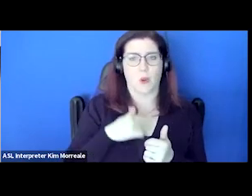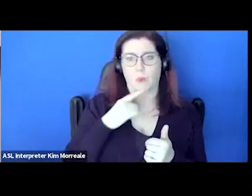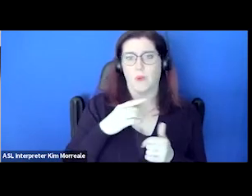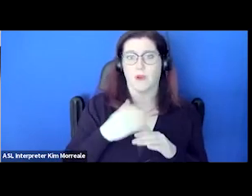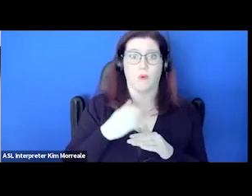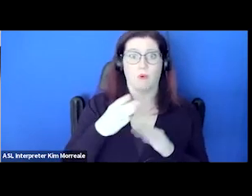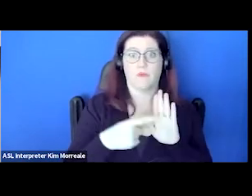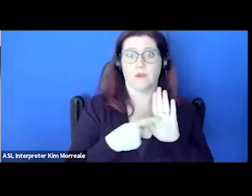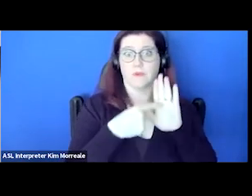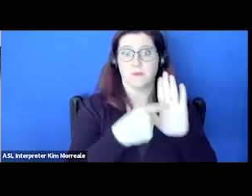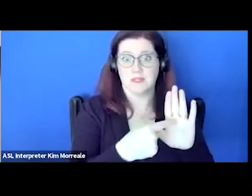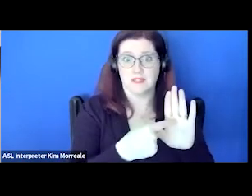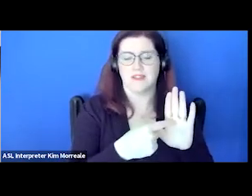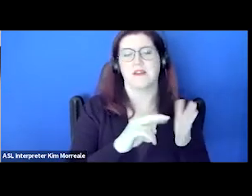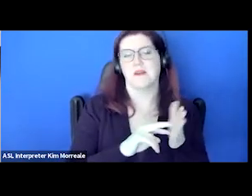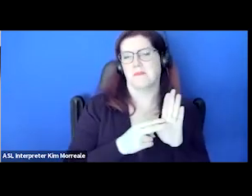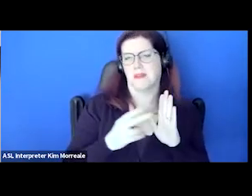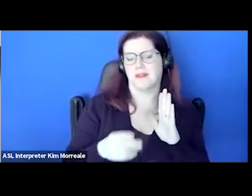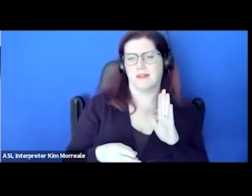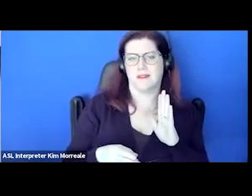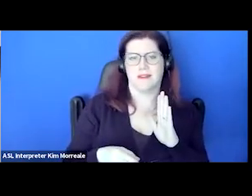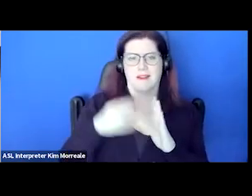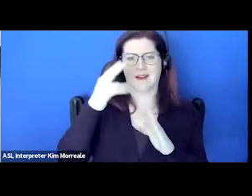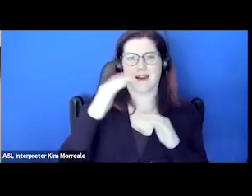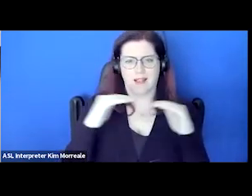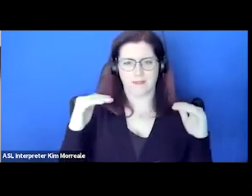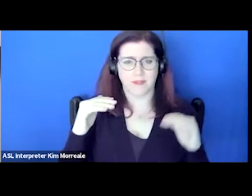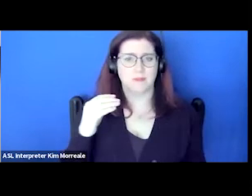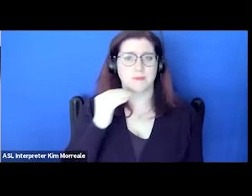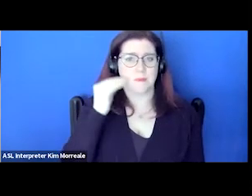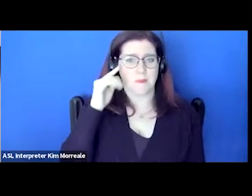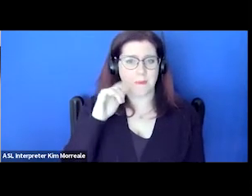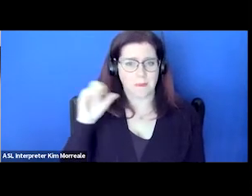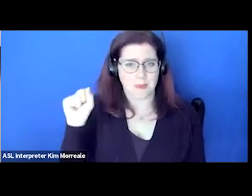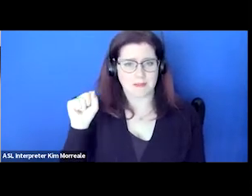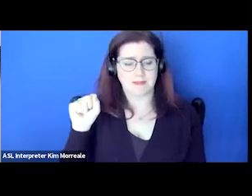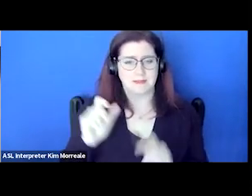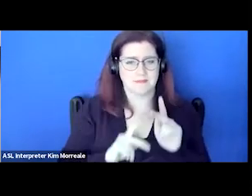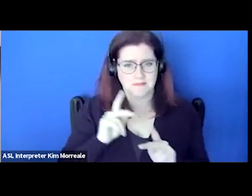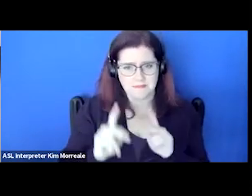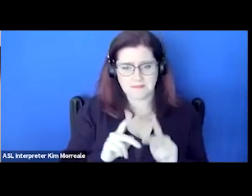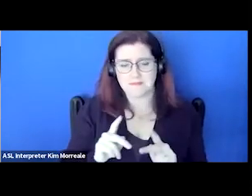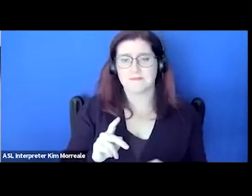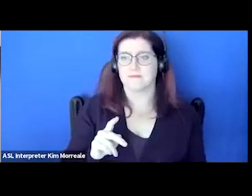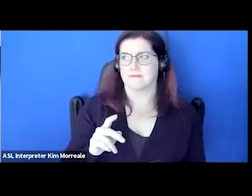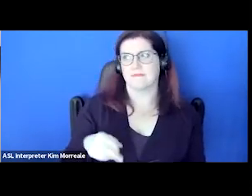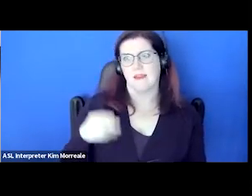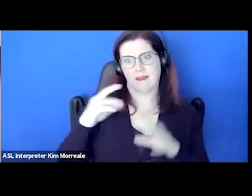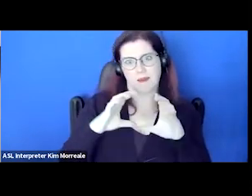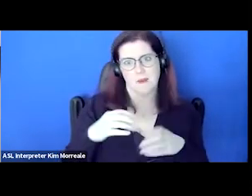and we have high levels of homelessness and we have a high population in urban areas.